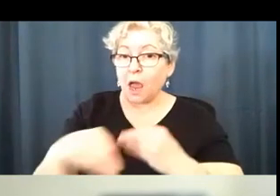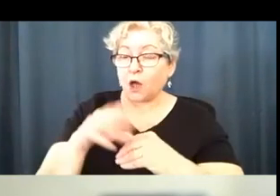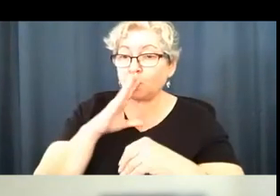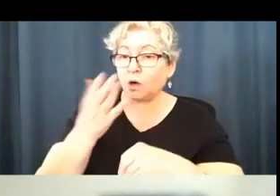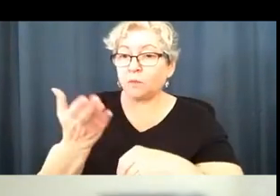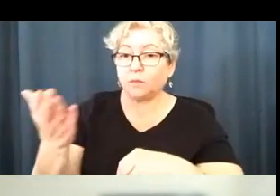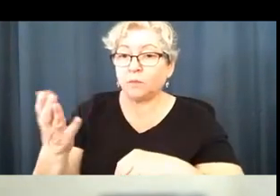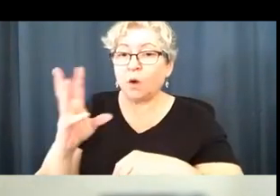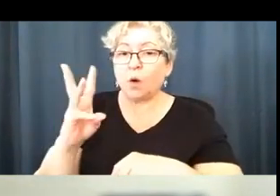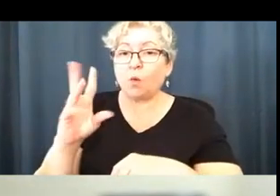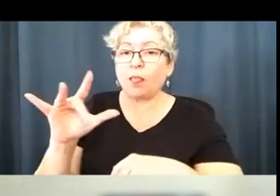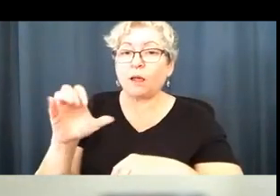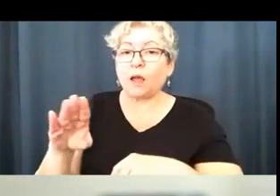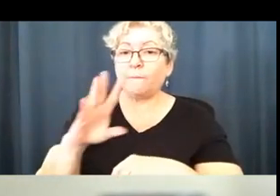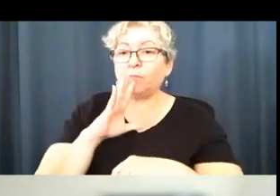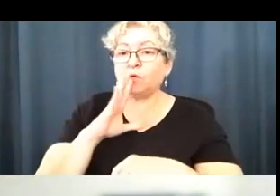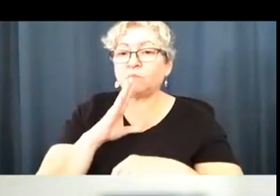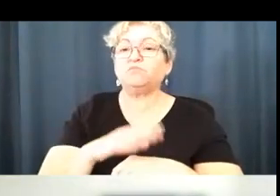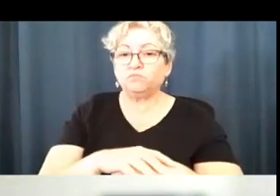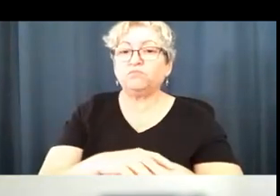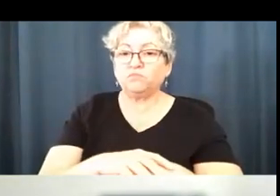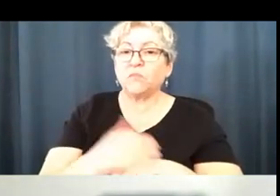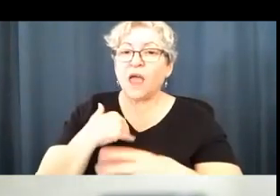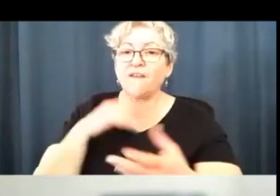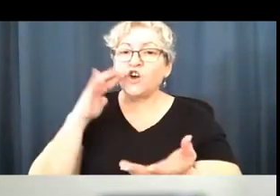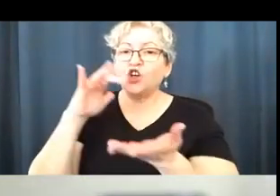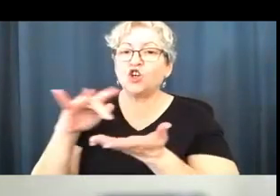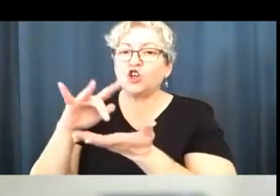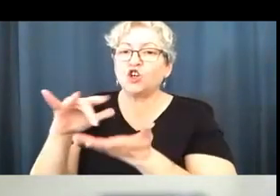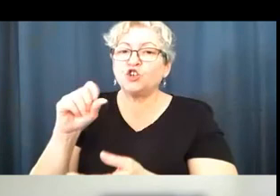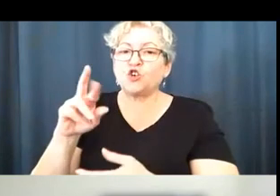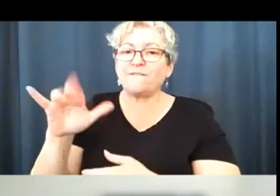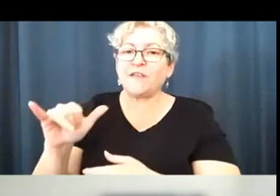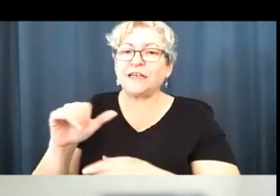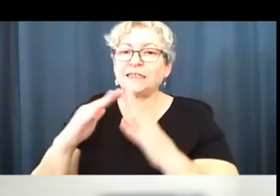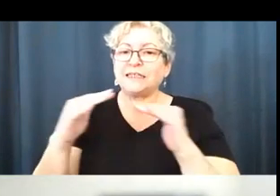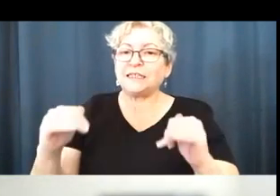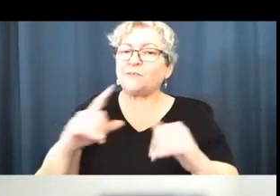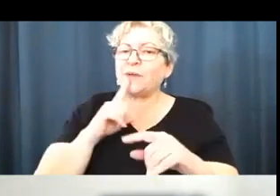Yeah, I mean, there are survey systems that work just fine. It depends on what you're trying to to understand